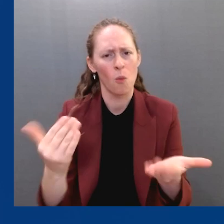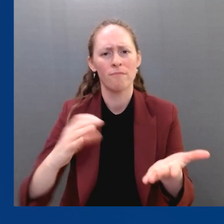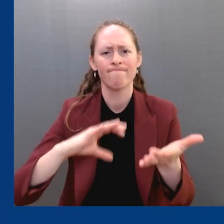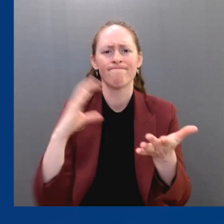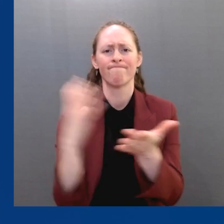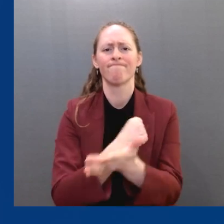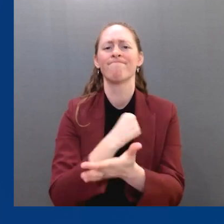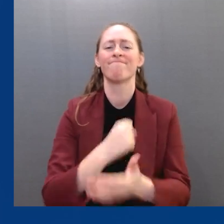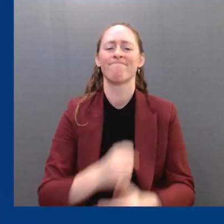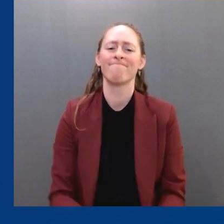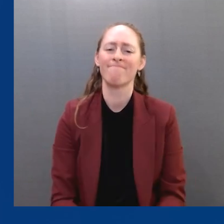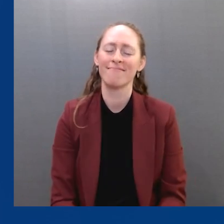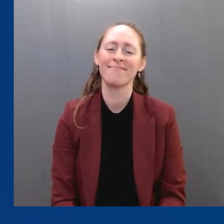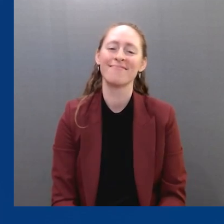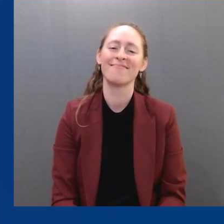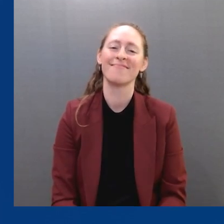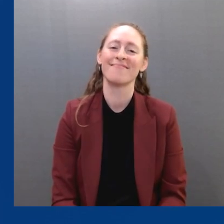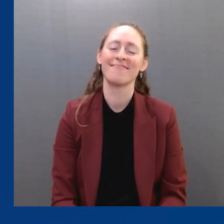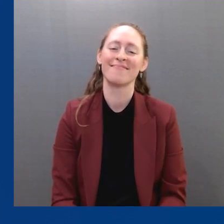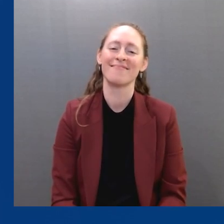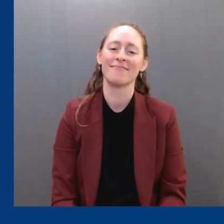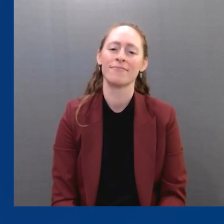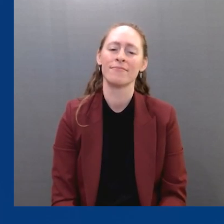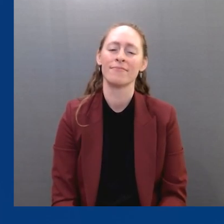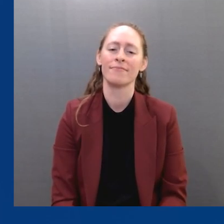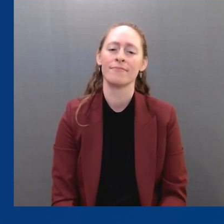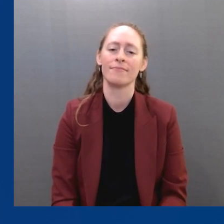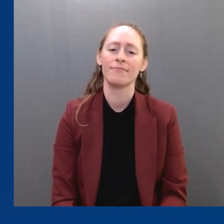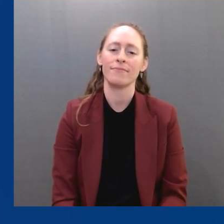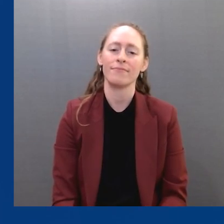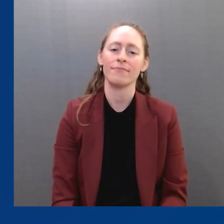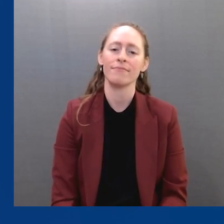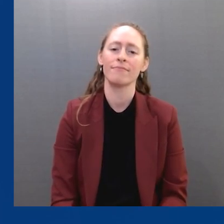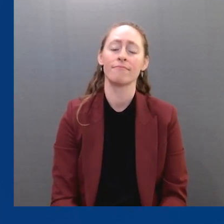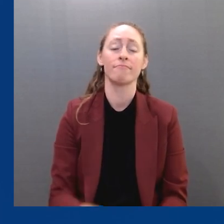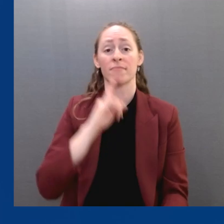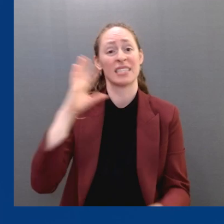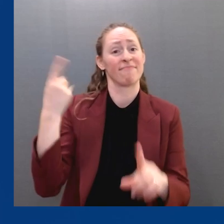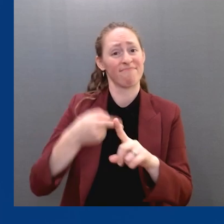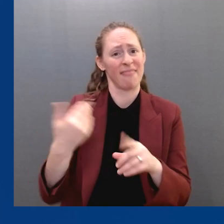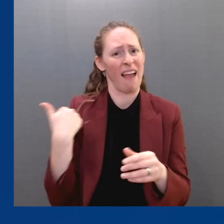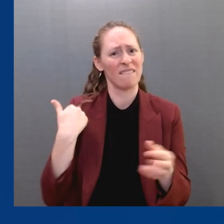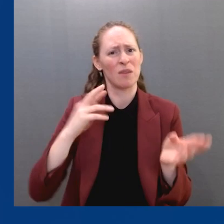is we have highly effective treatments that work against BA-5, including Paxlovid.